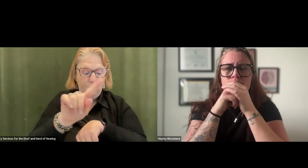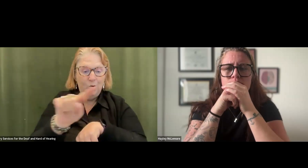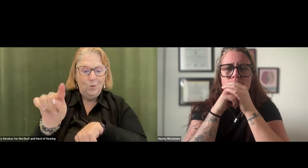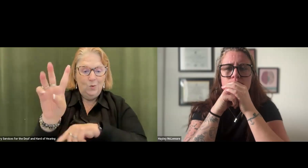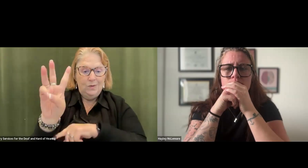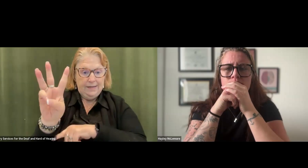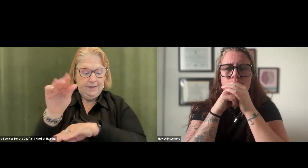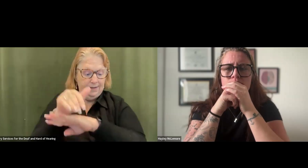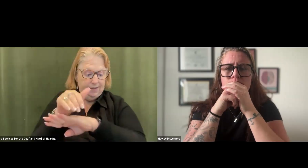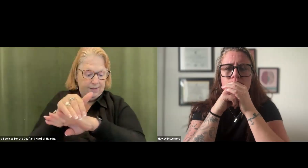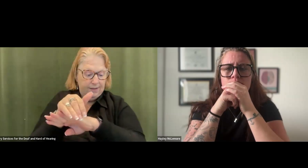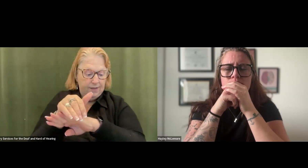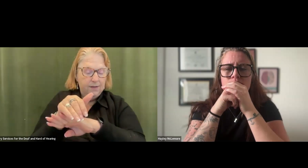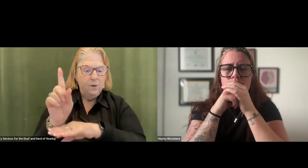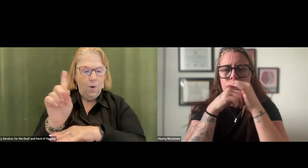and that's gonna be at 4:00 to 6:00 p.m.